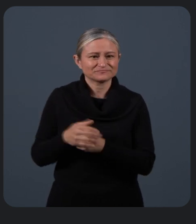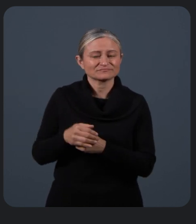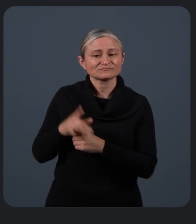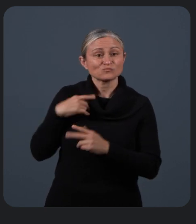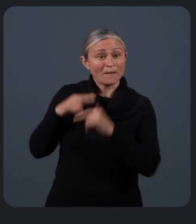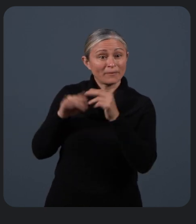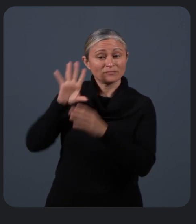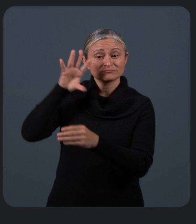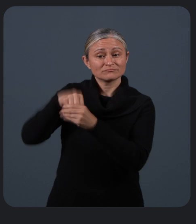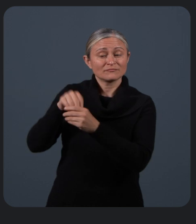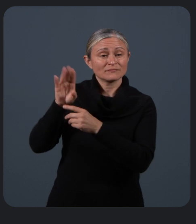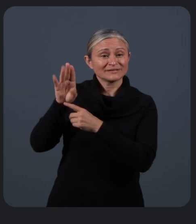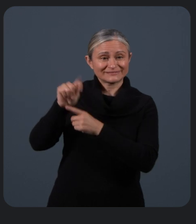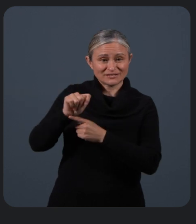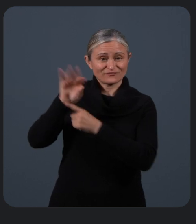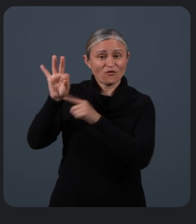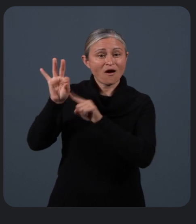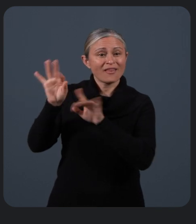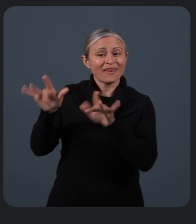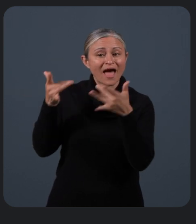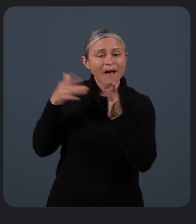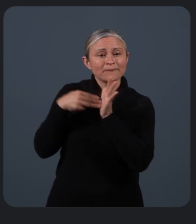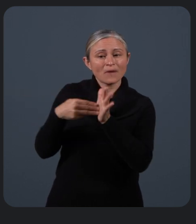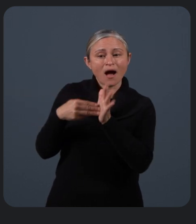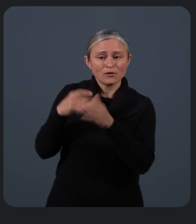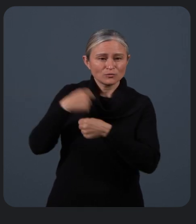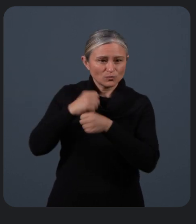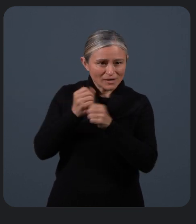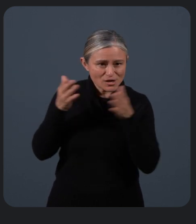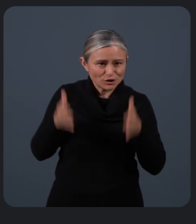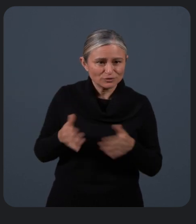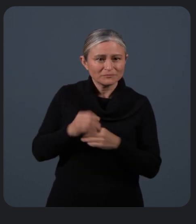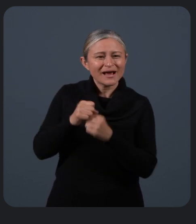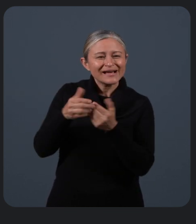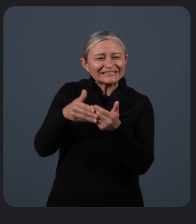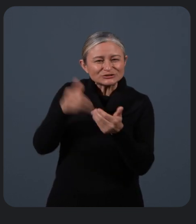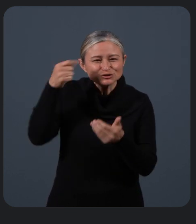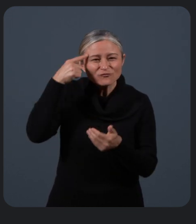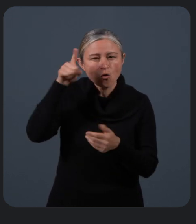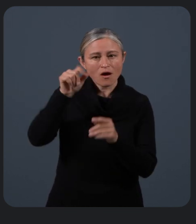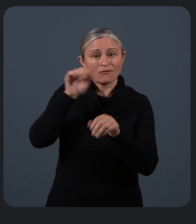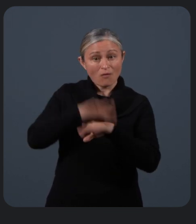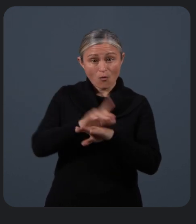to encapsulate these capabilities and make it easy for you to use them on mobile.